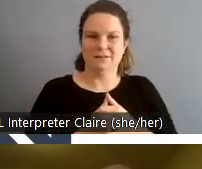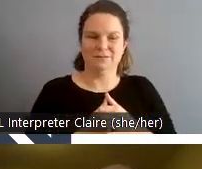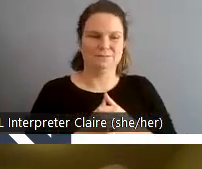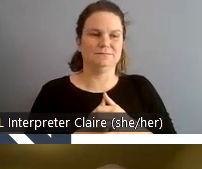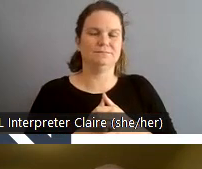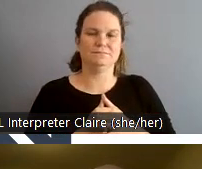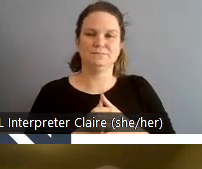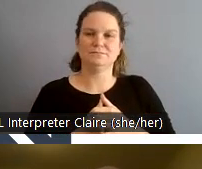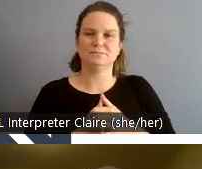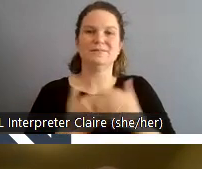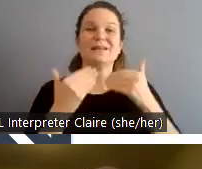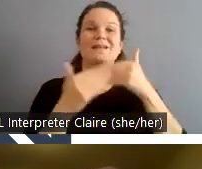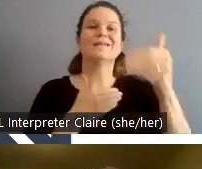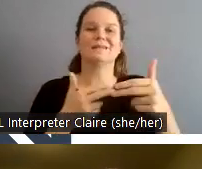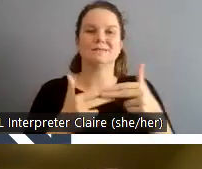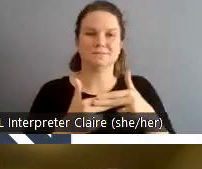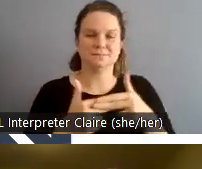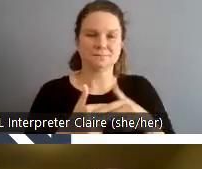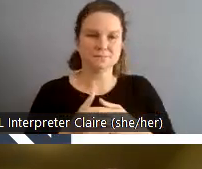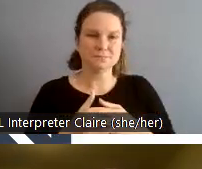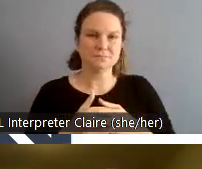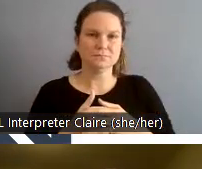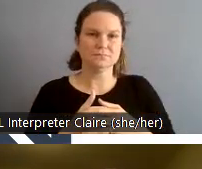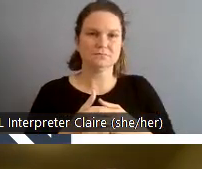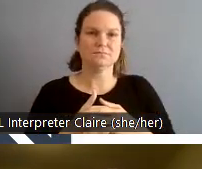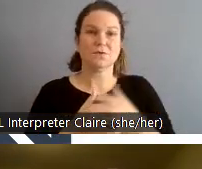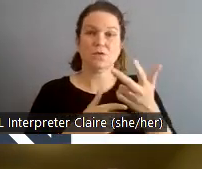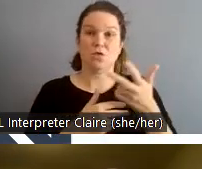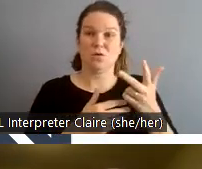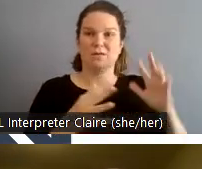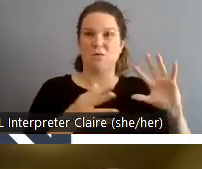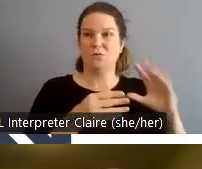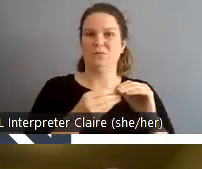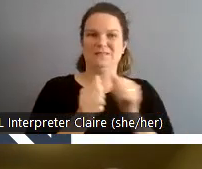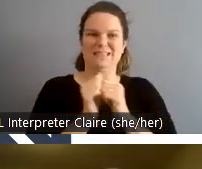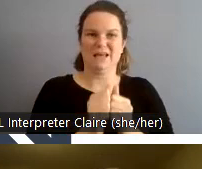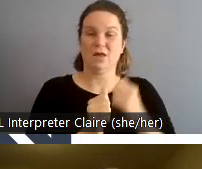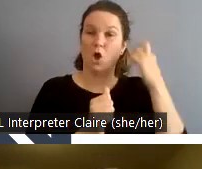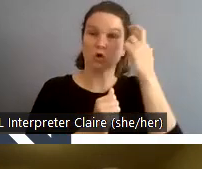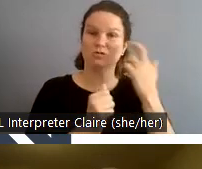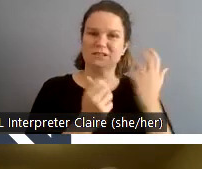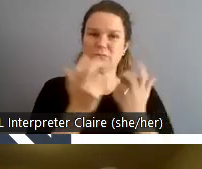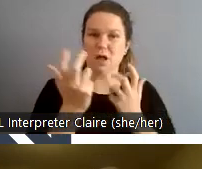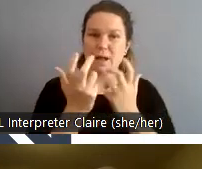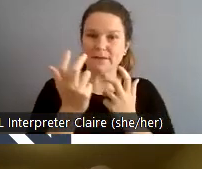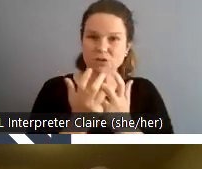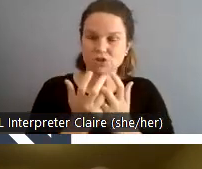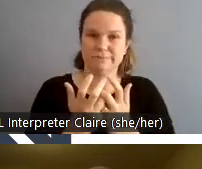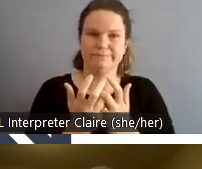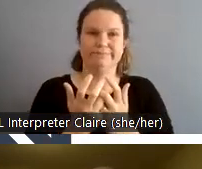let's go ahead and look at the next slide. When we when we put all those three together, a reasonable